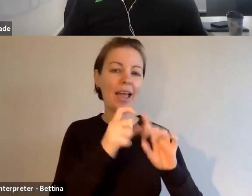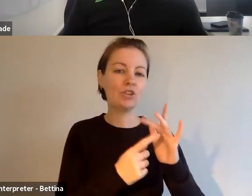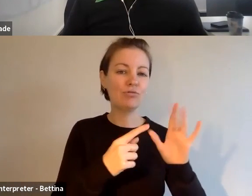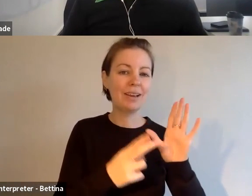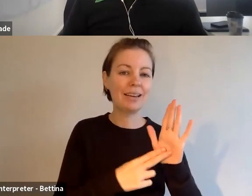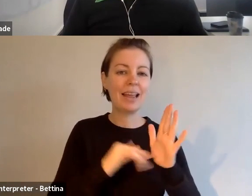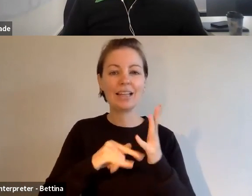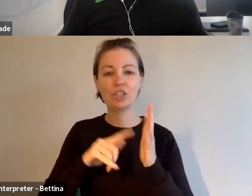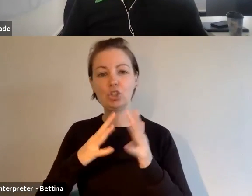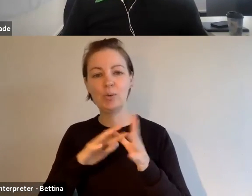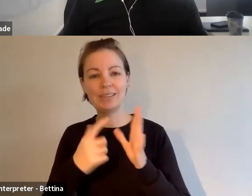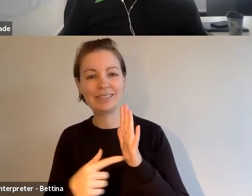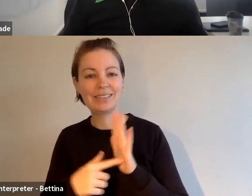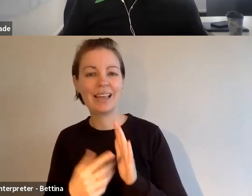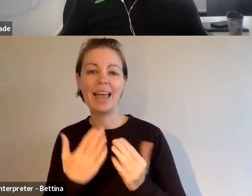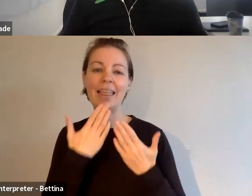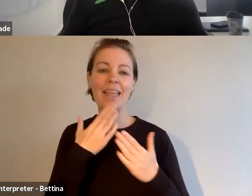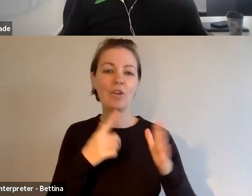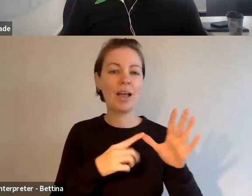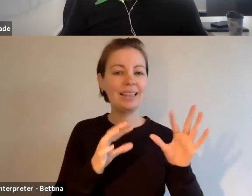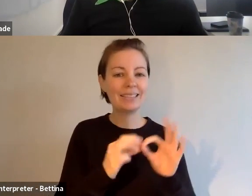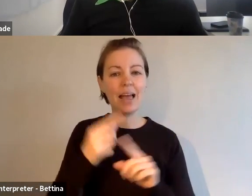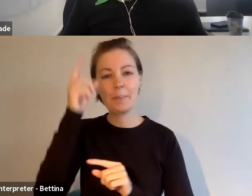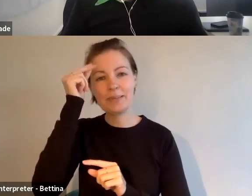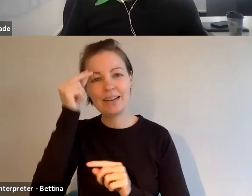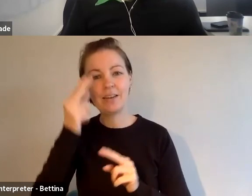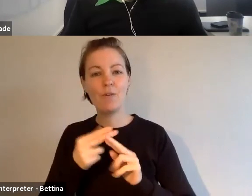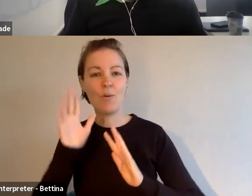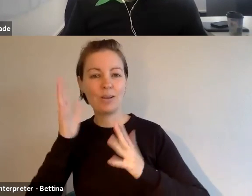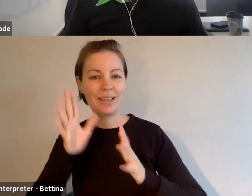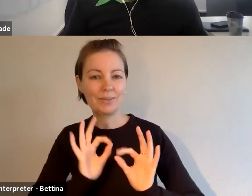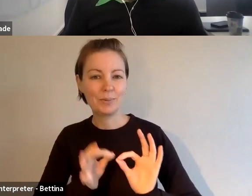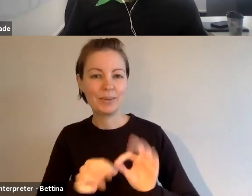Thanks to Lisa and Bettina, translation. Amazing.